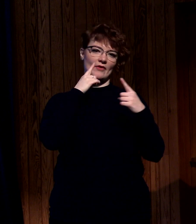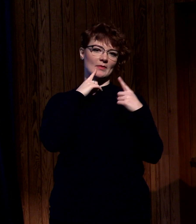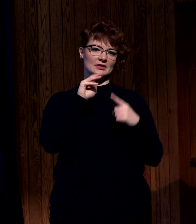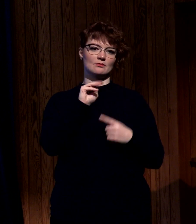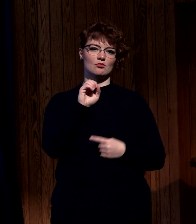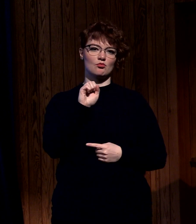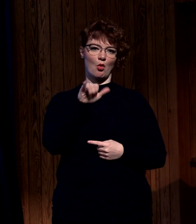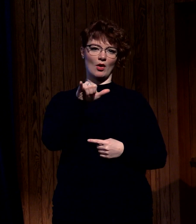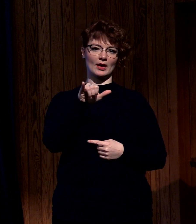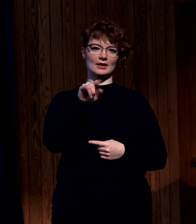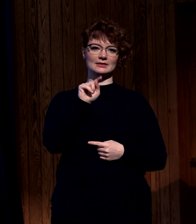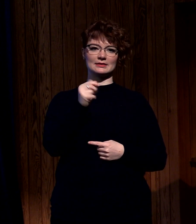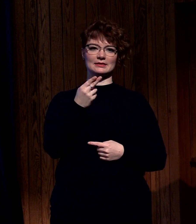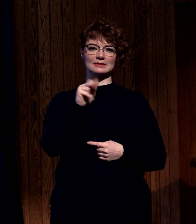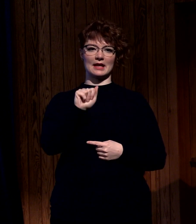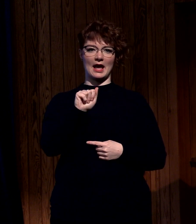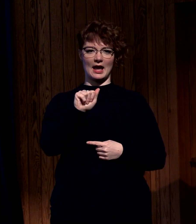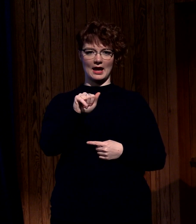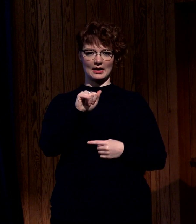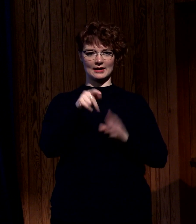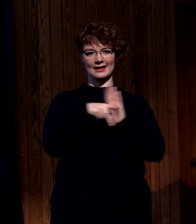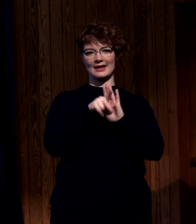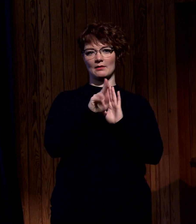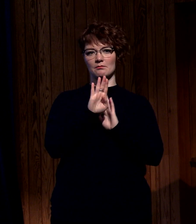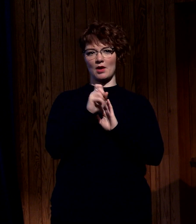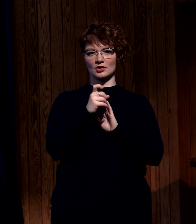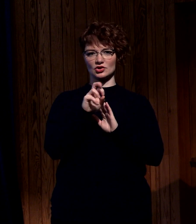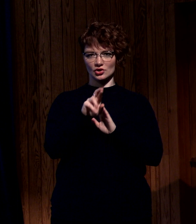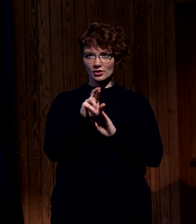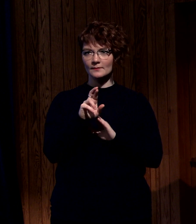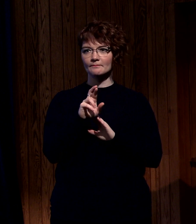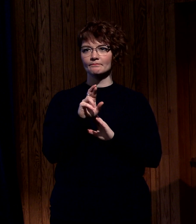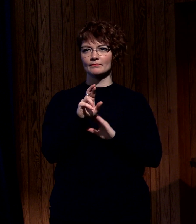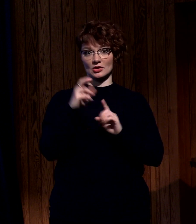kickboxer champion. I don't know if you guys know this, but I do